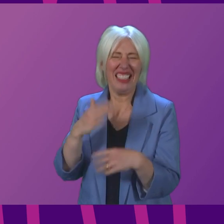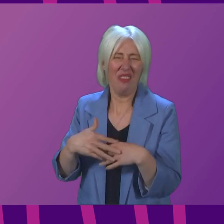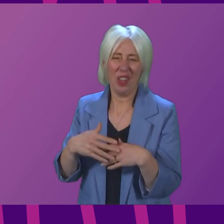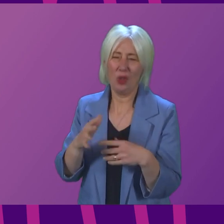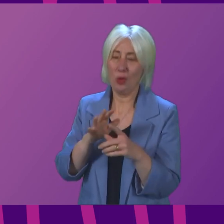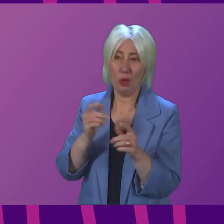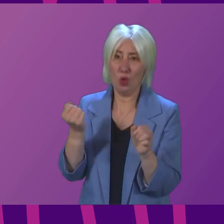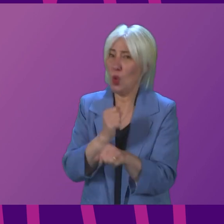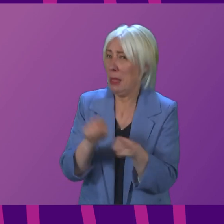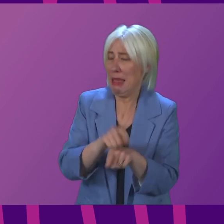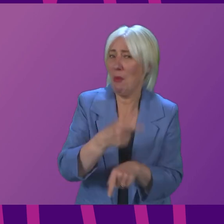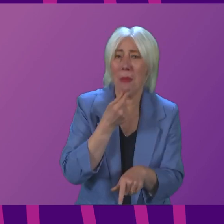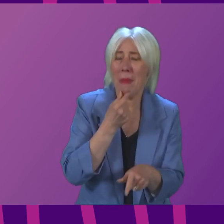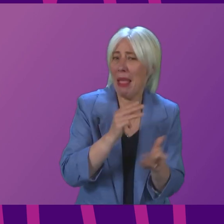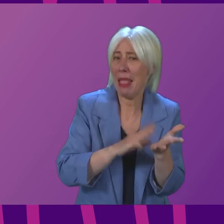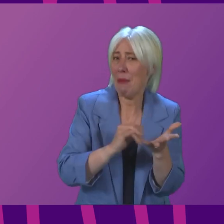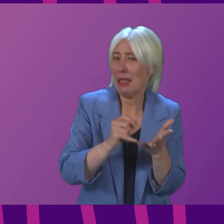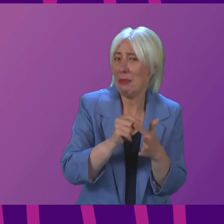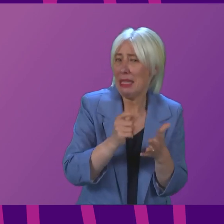politicians in the way that that happens to female politicians.